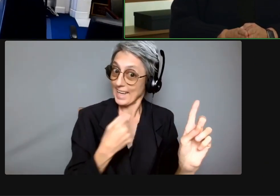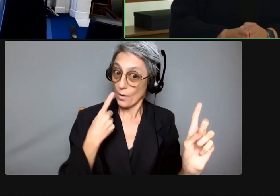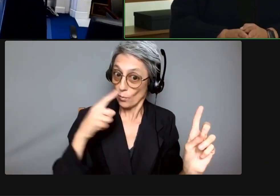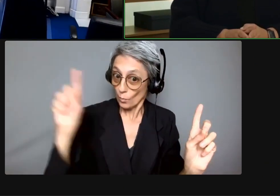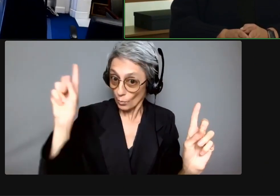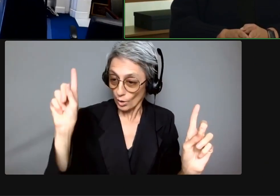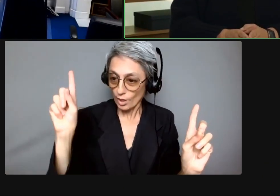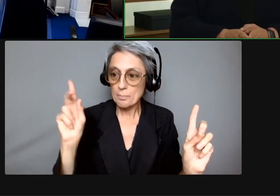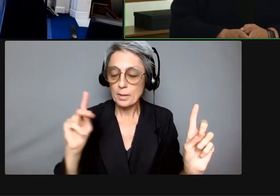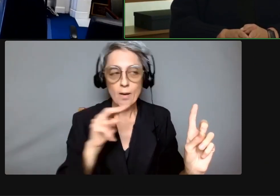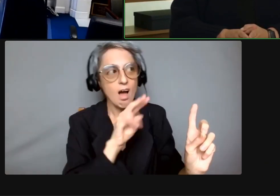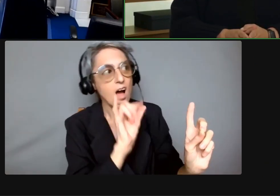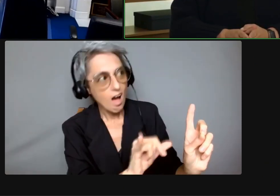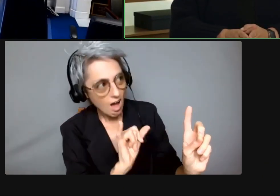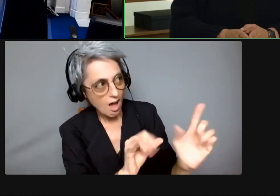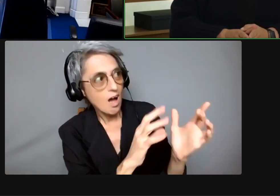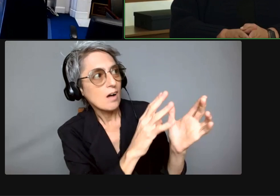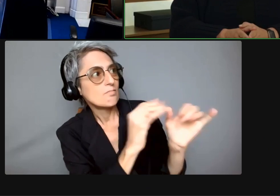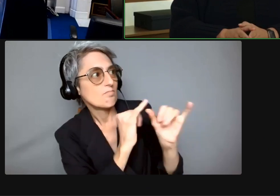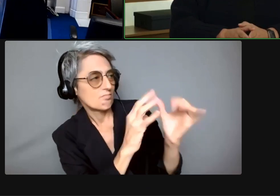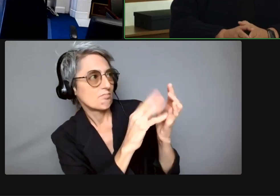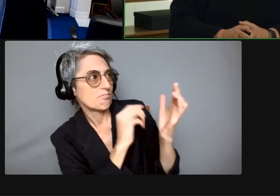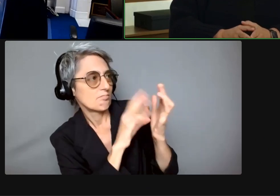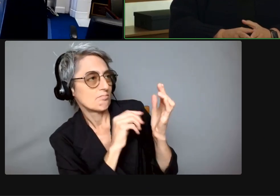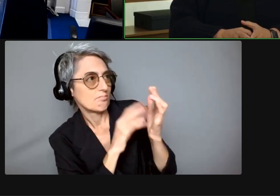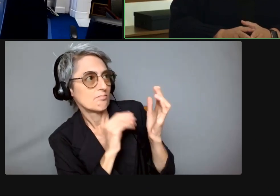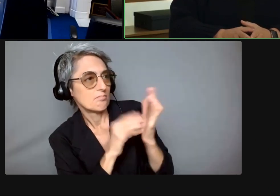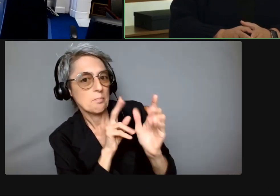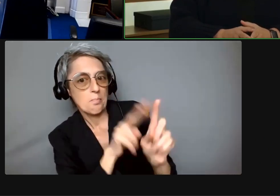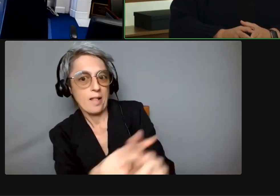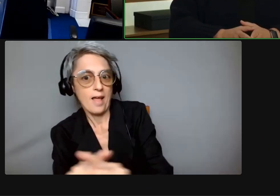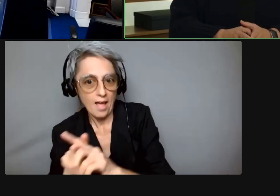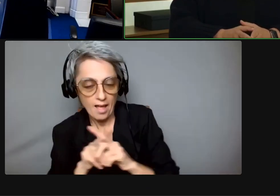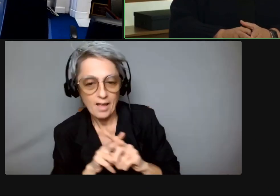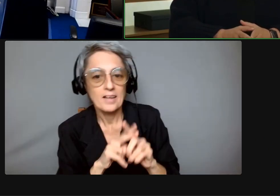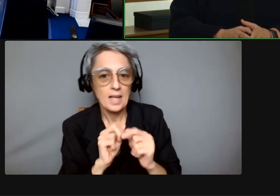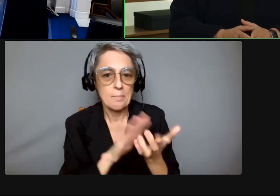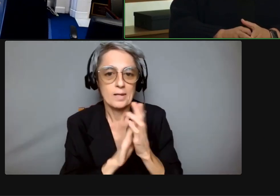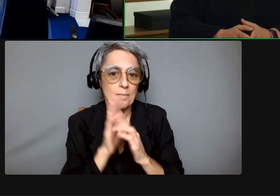and it gives people a chance to rally around sort of the hard